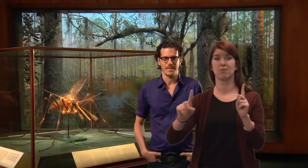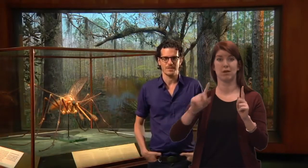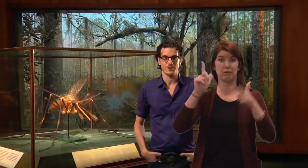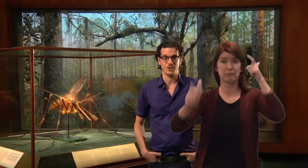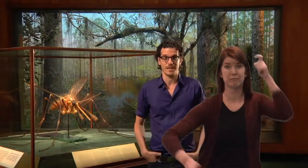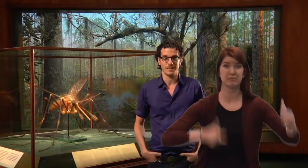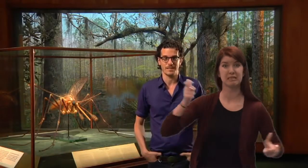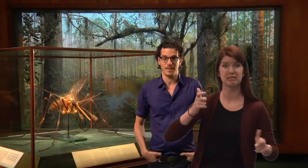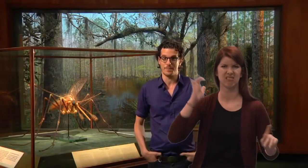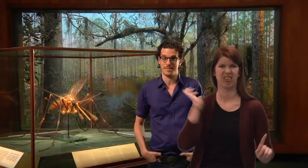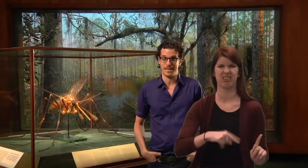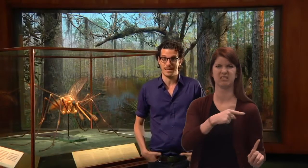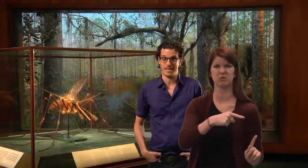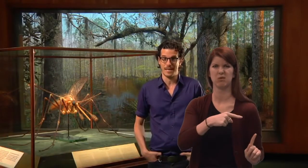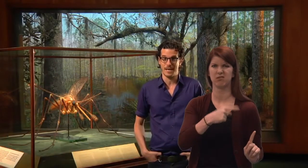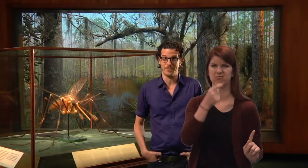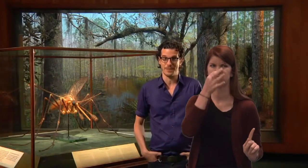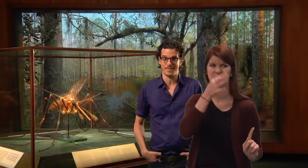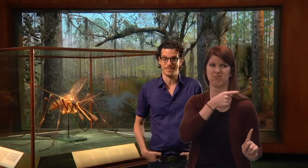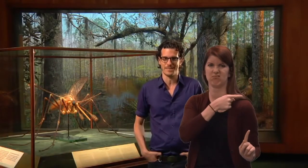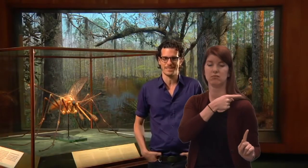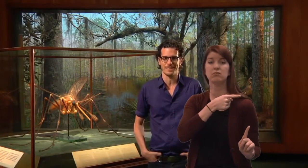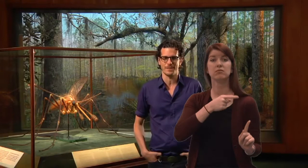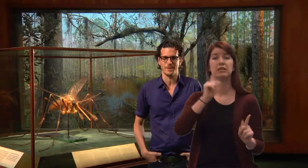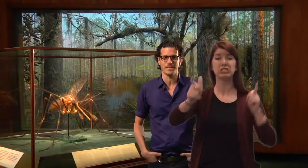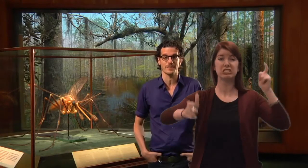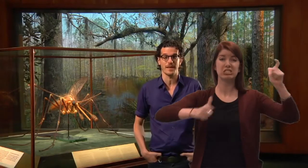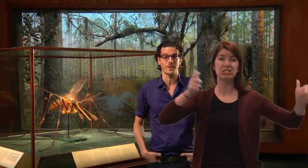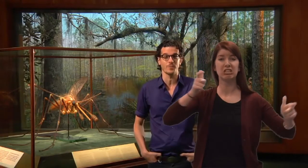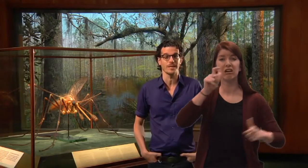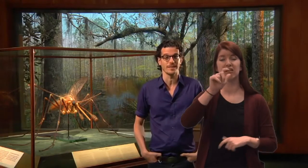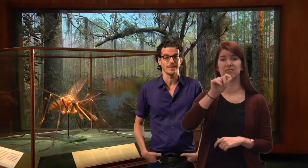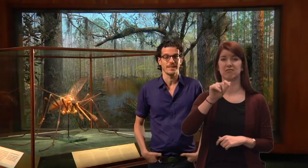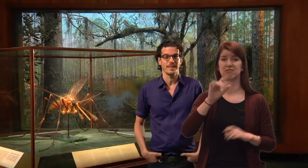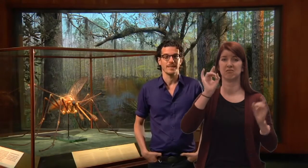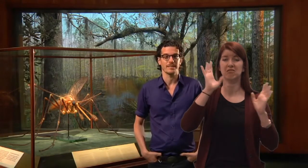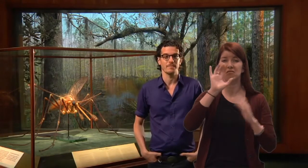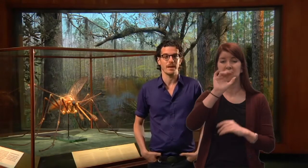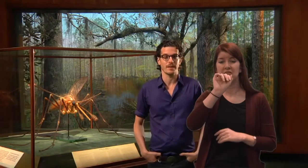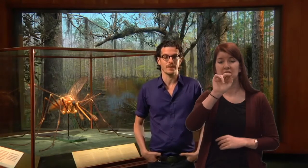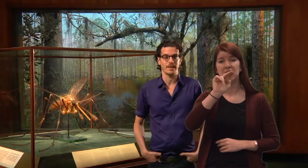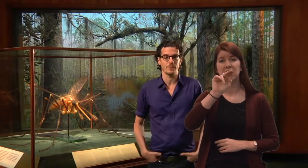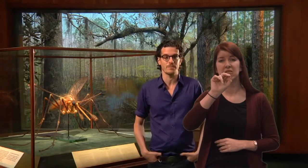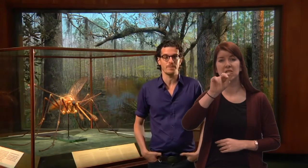This giant, upsetting anopheles mosquito is not real, it's a model that was built